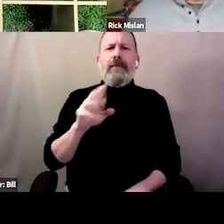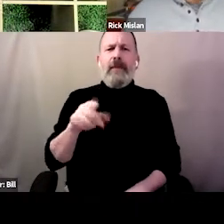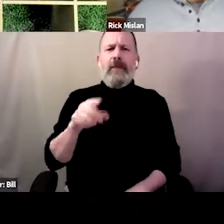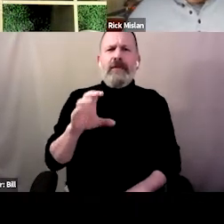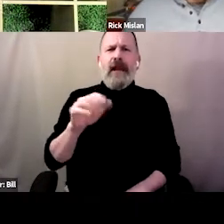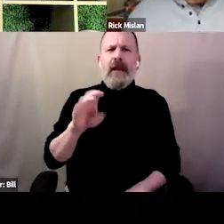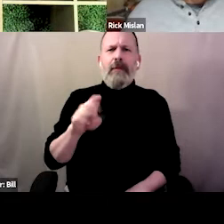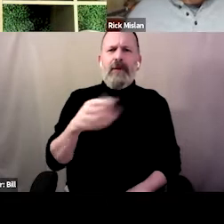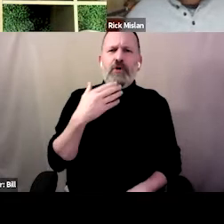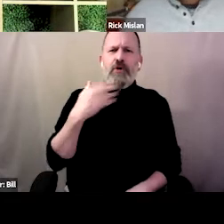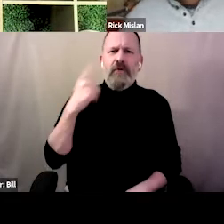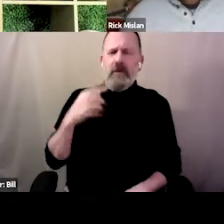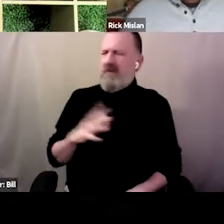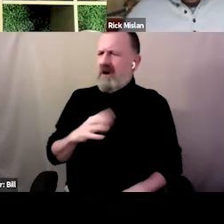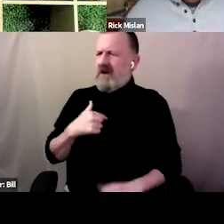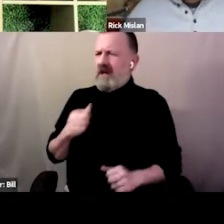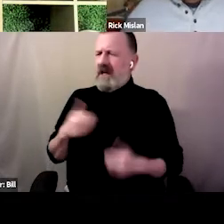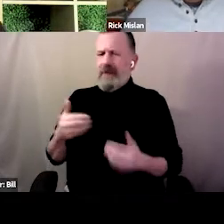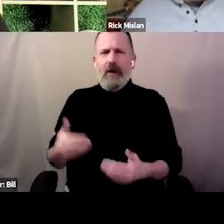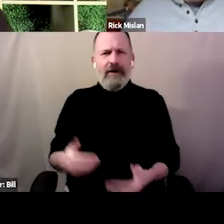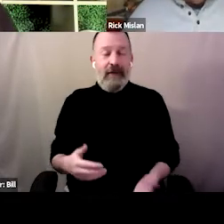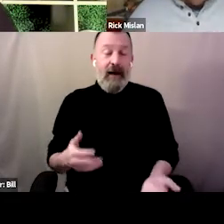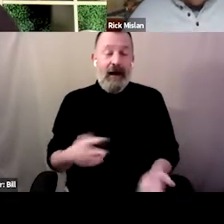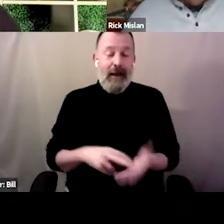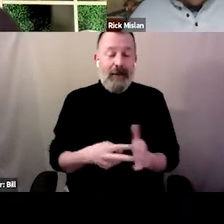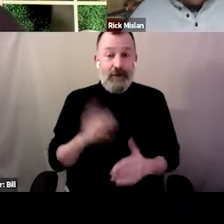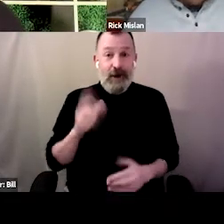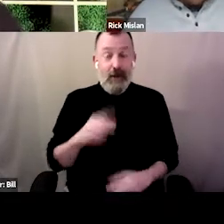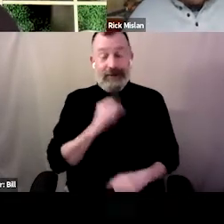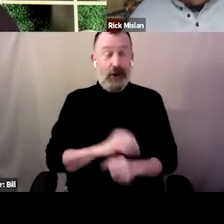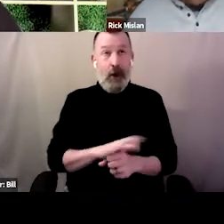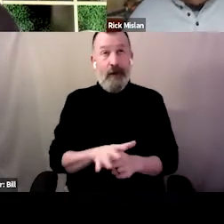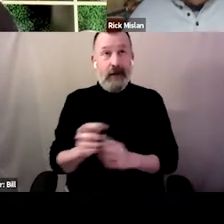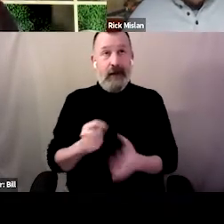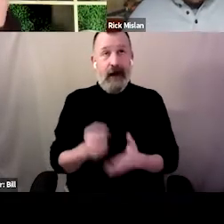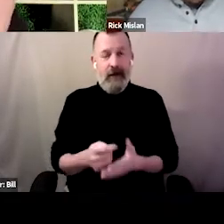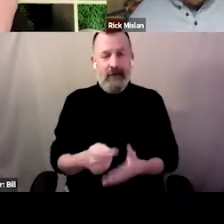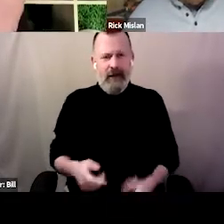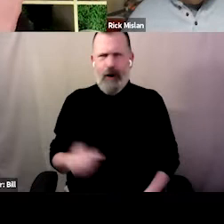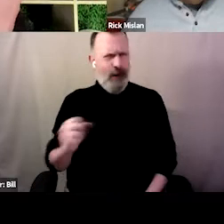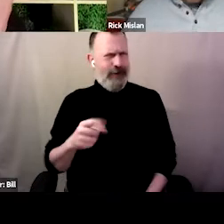CalebBarlow: I mean, you know, CalebBarlow: It's over time. It's not like CalebBarlow: Yeah, I gotta go get a flight the airport. Right.